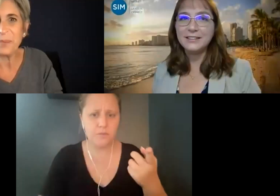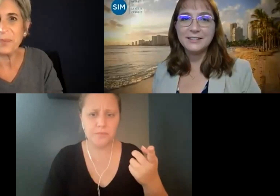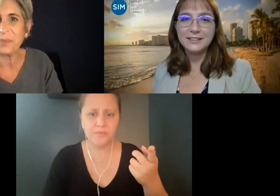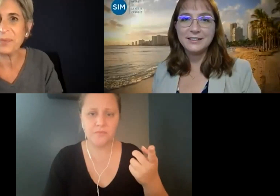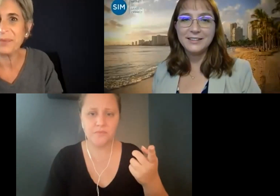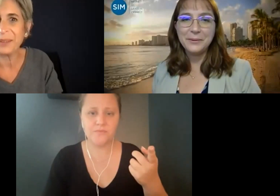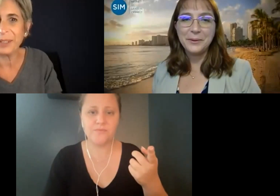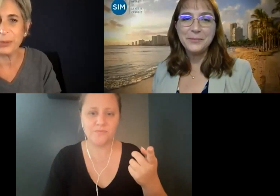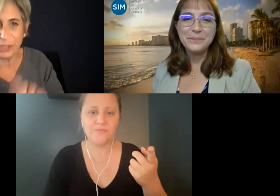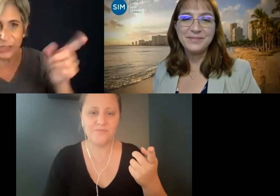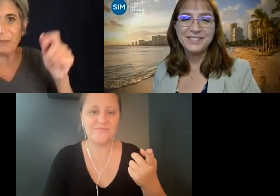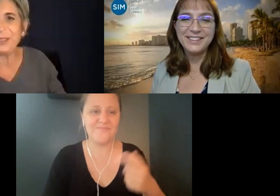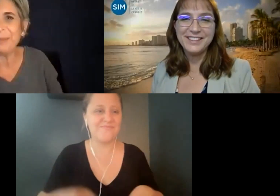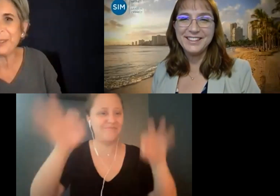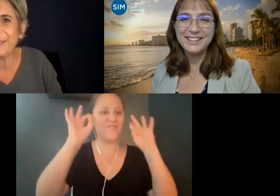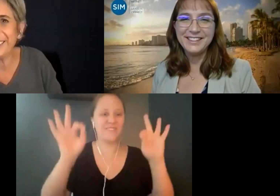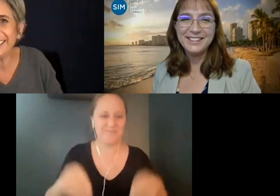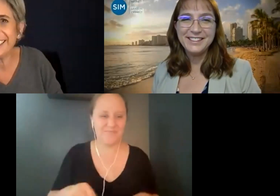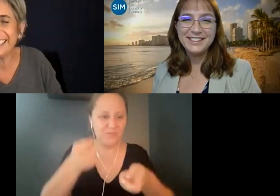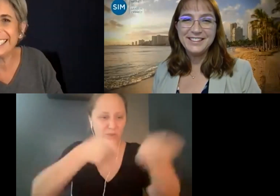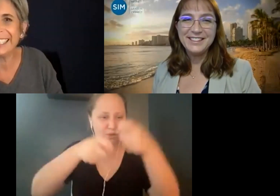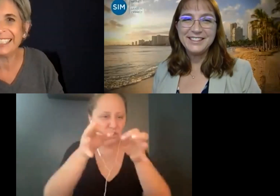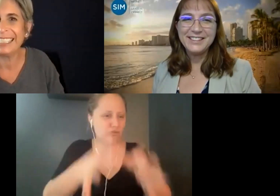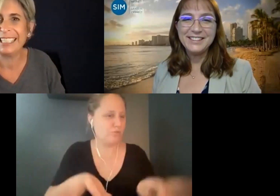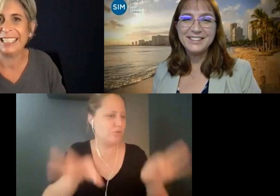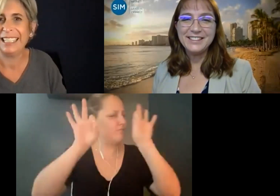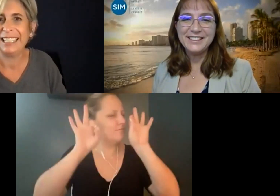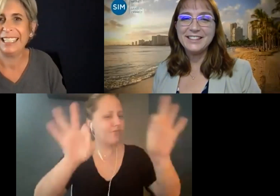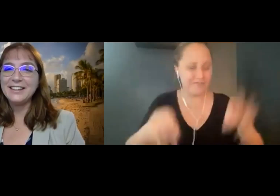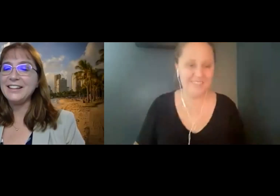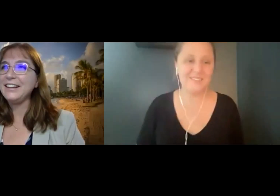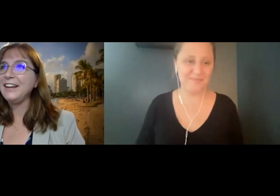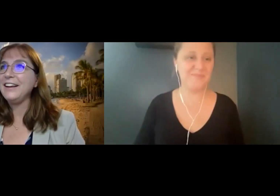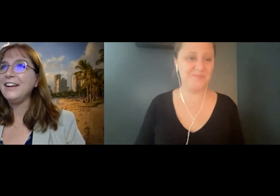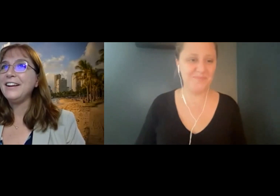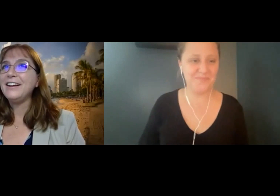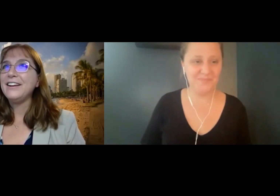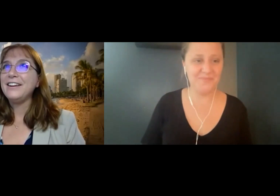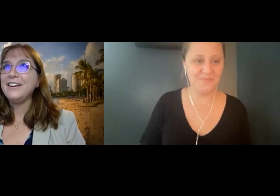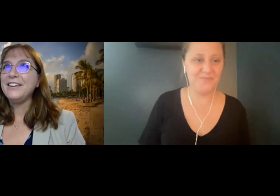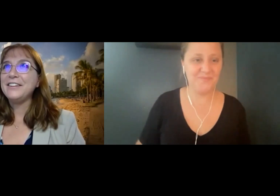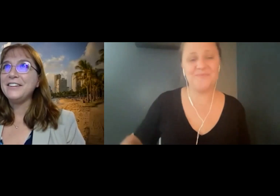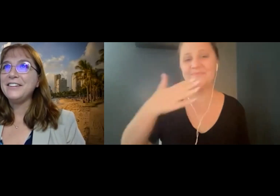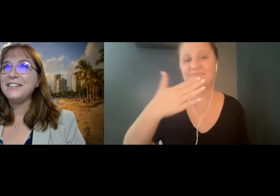we go. Beth: We're going to switch interpreters, perfect Thank you.